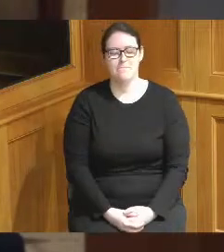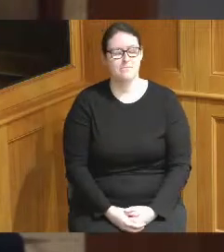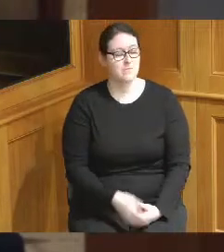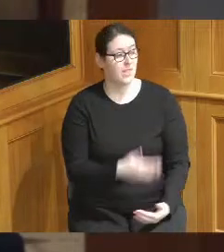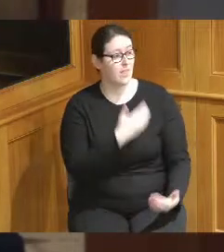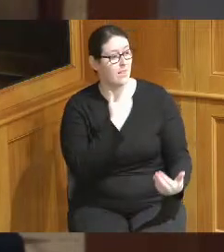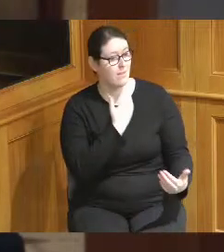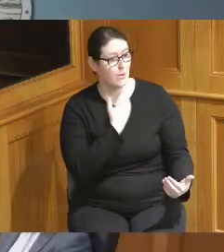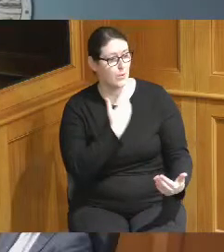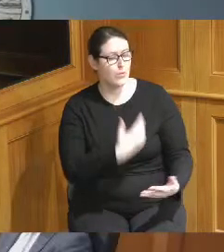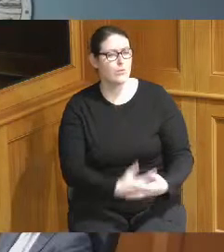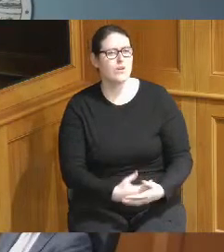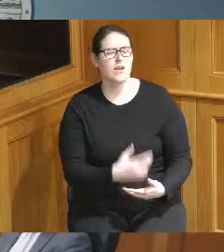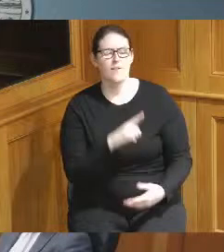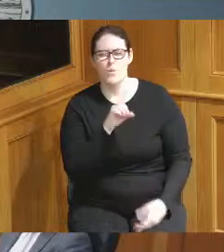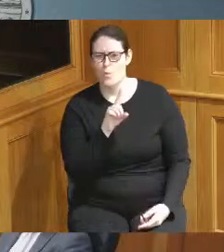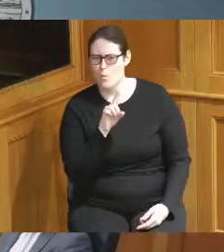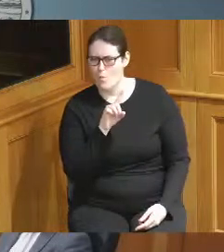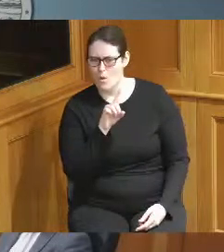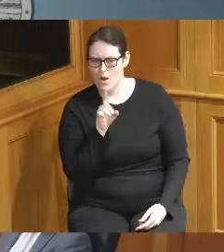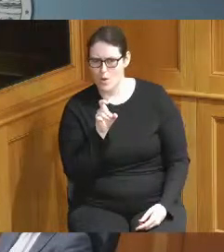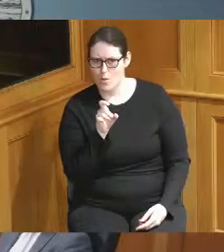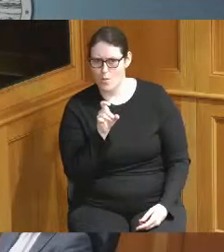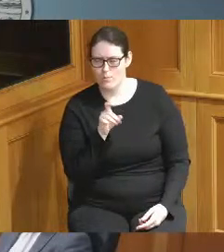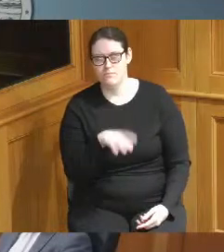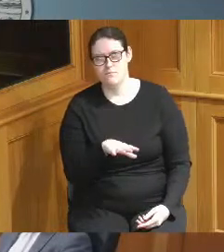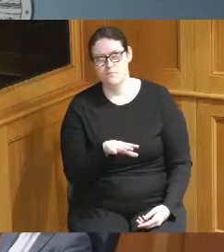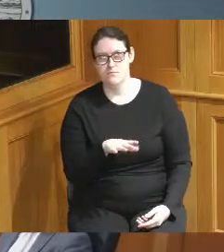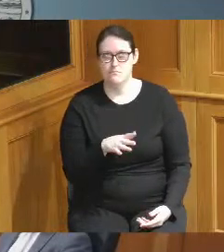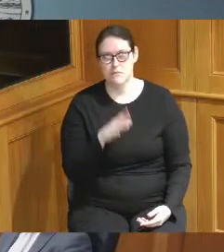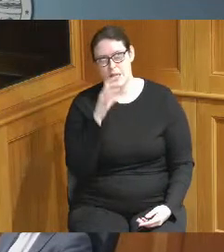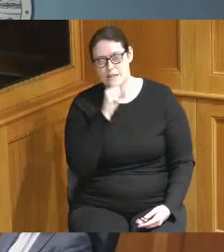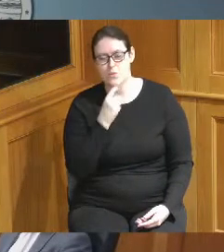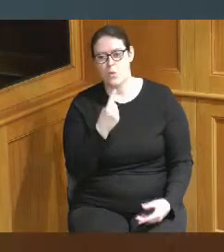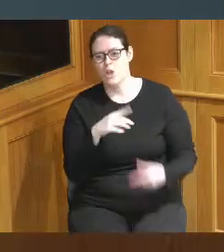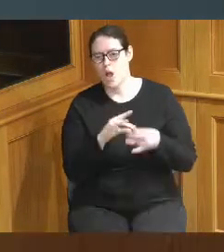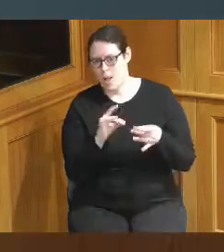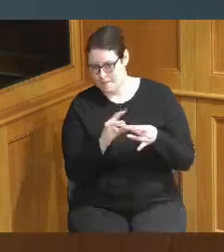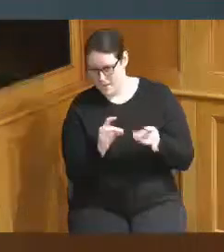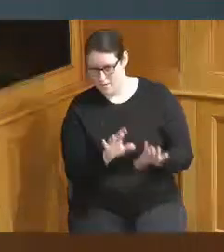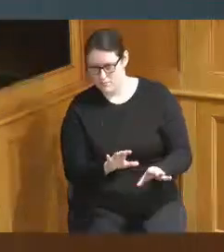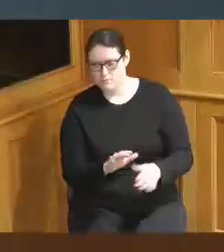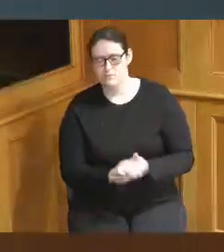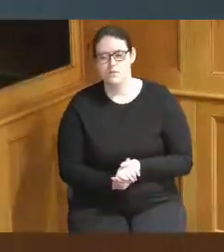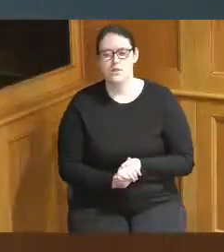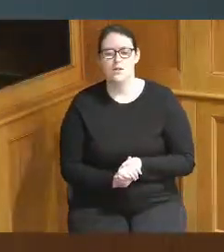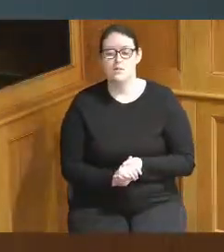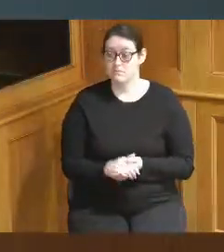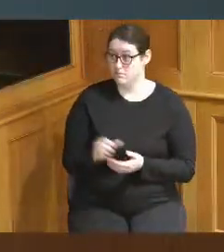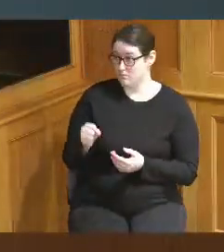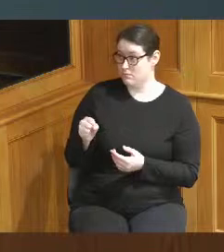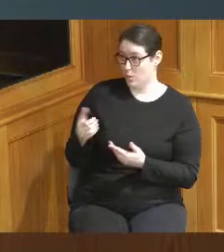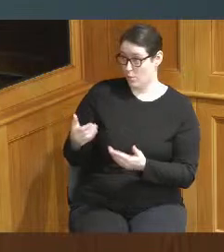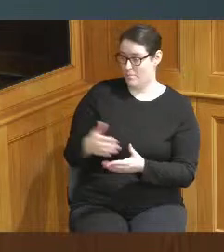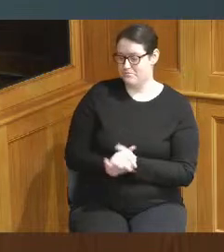$5,000 for that effort and just the latest update from January to March is enrollment